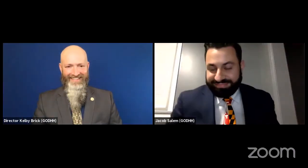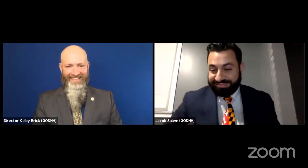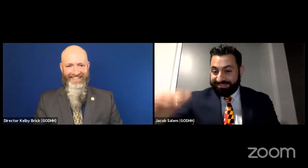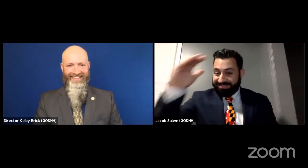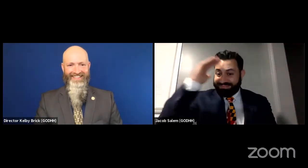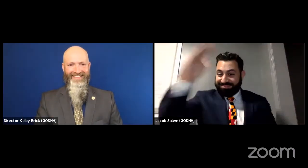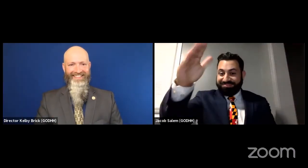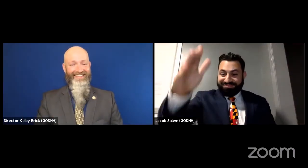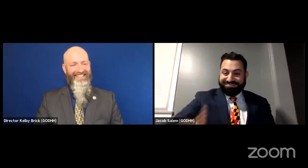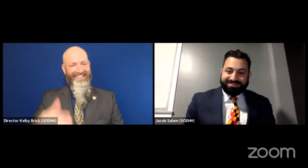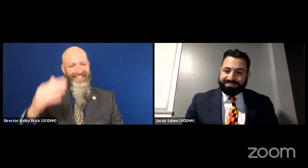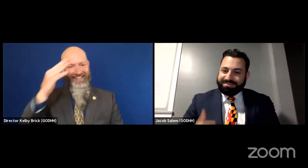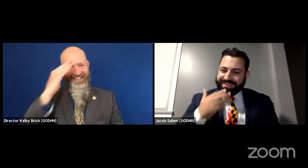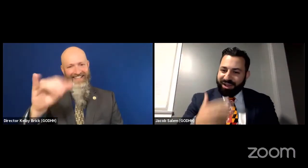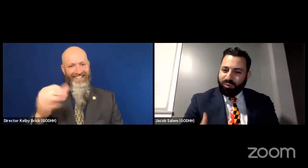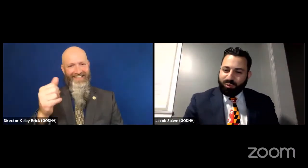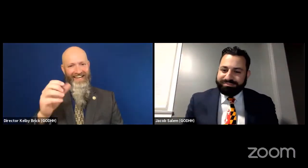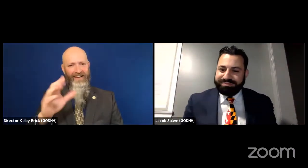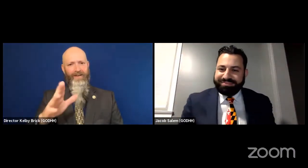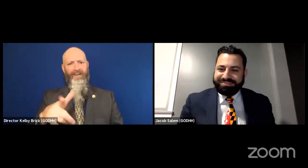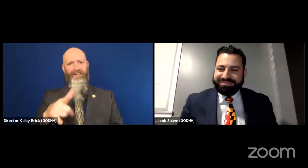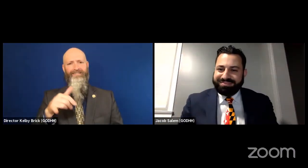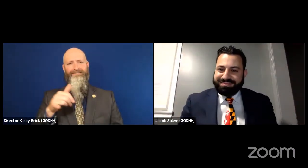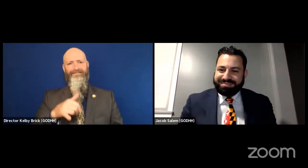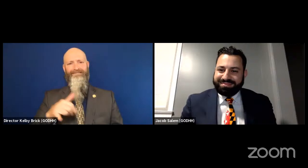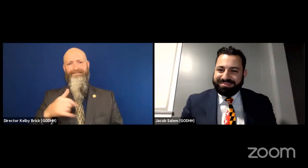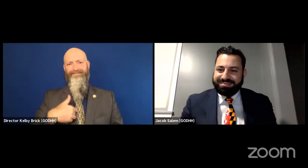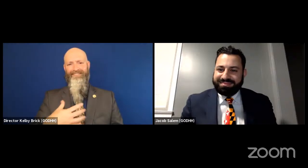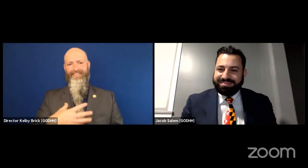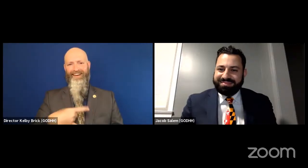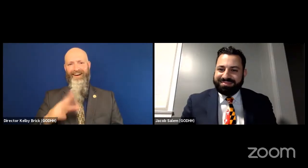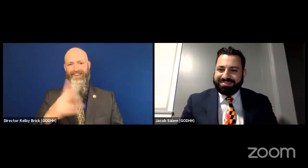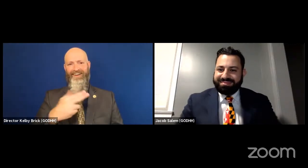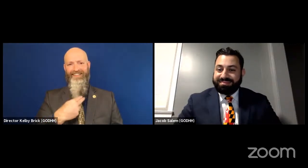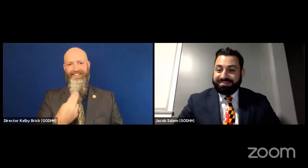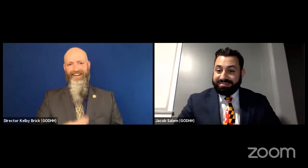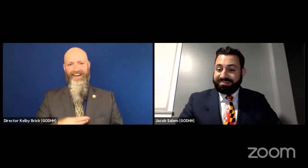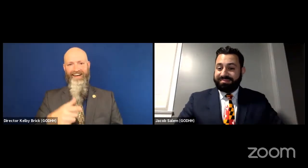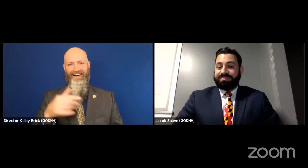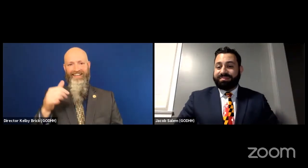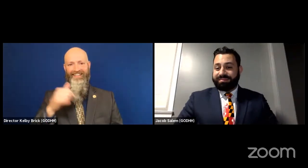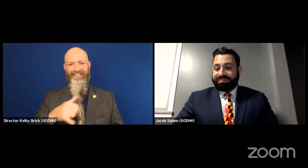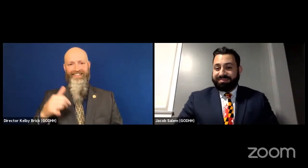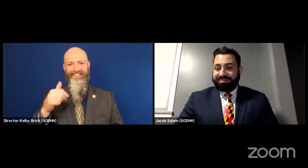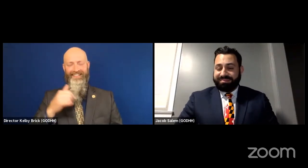our policy manager. Hello, Jacob, thank you for joining us this evening. I certainly do